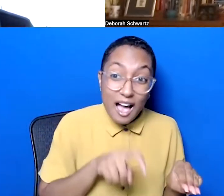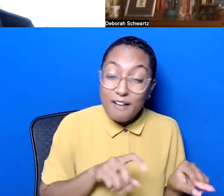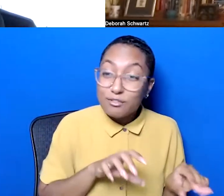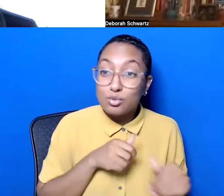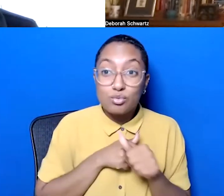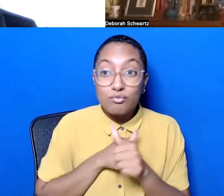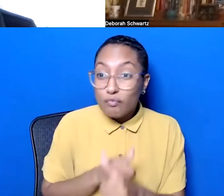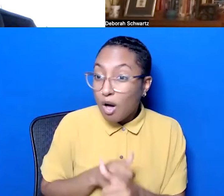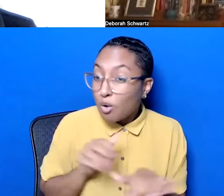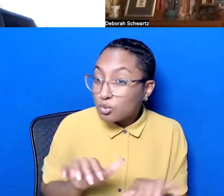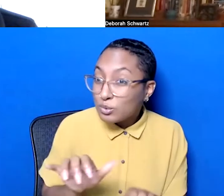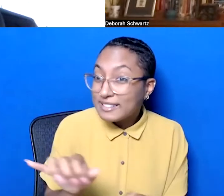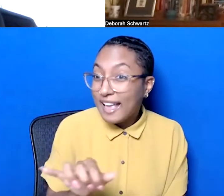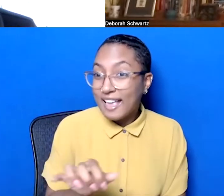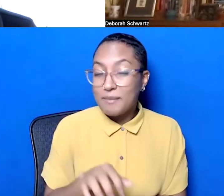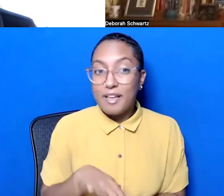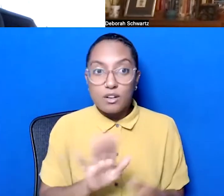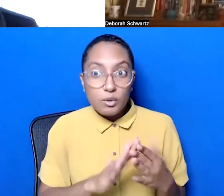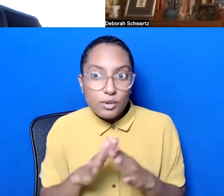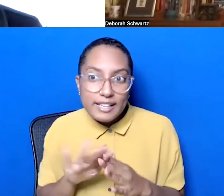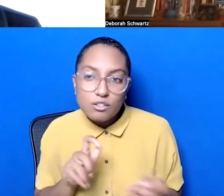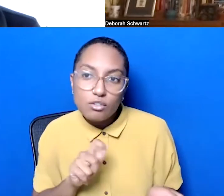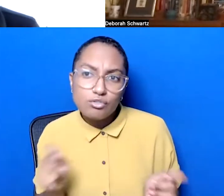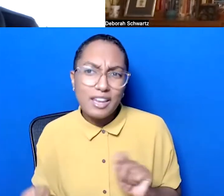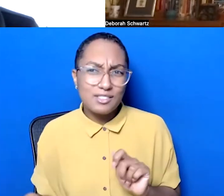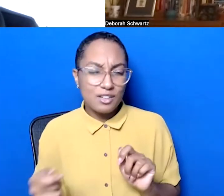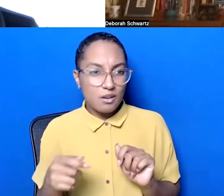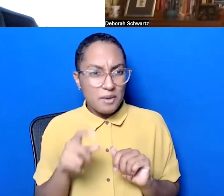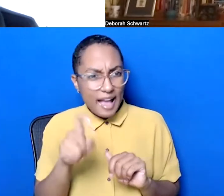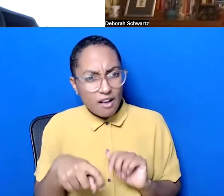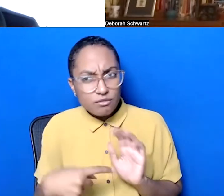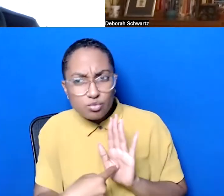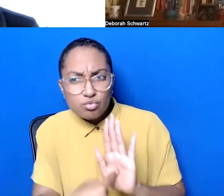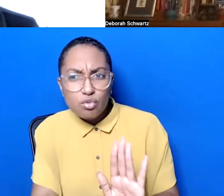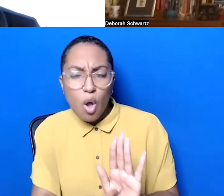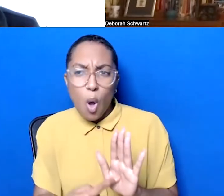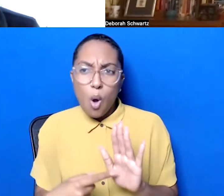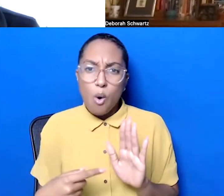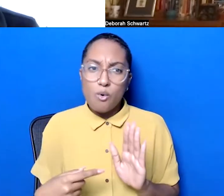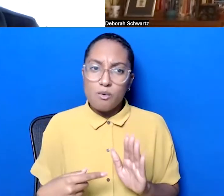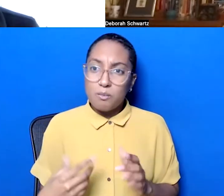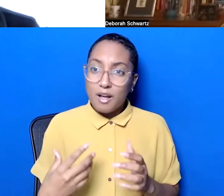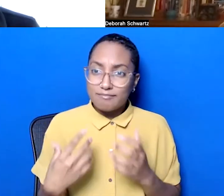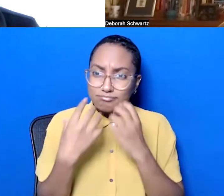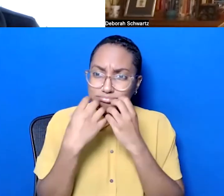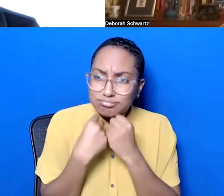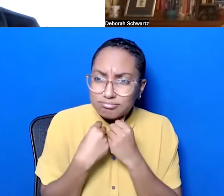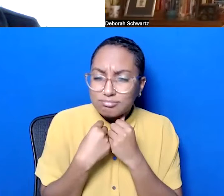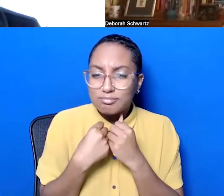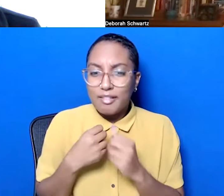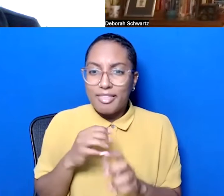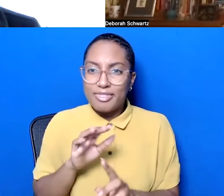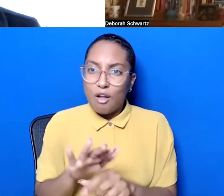and as they think about what matters to people who live near the museum. Well I also think that